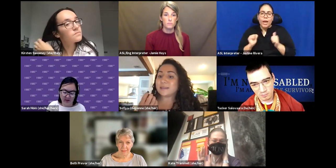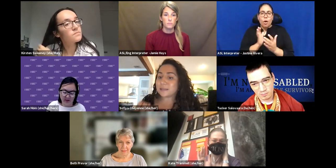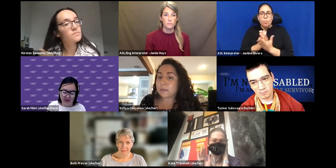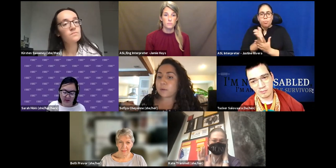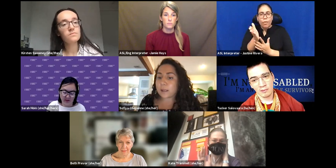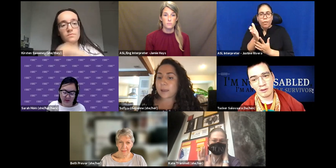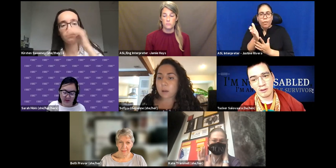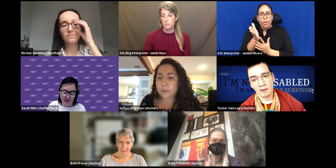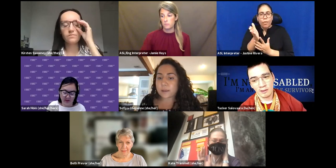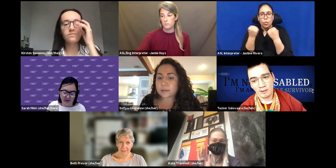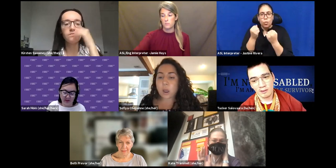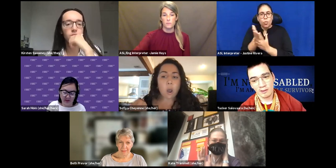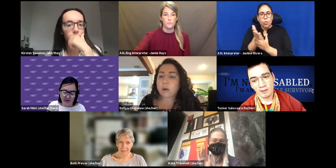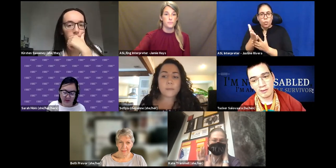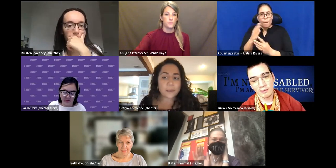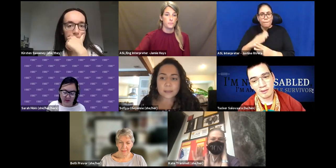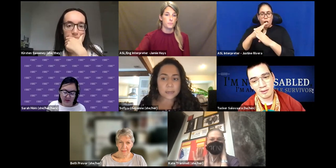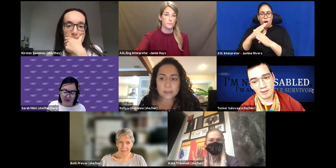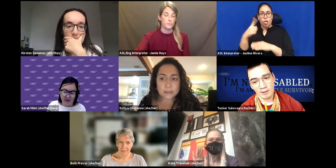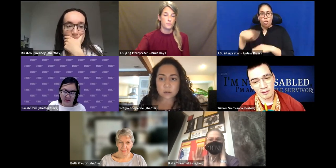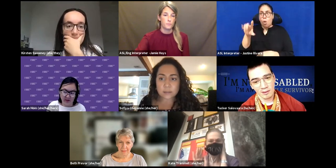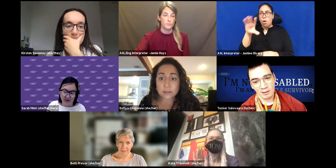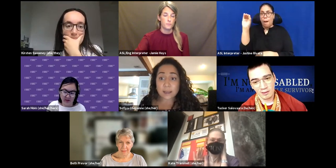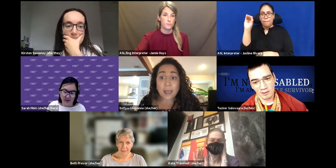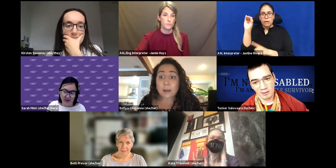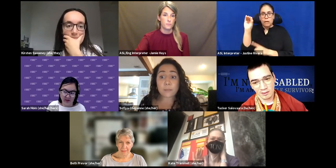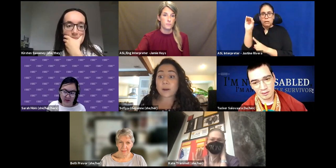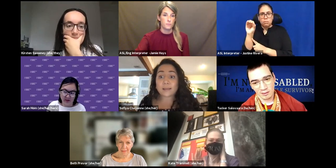disabled-led companies, aren't being taken seriously and put at